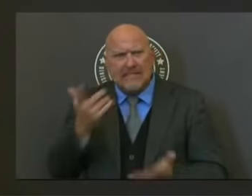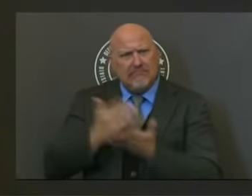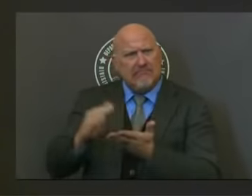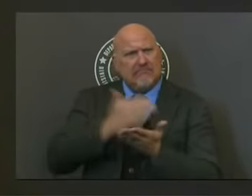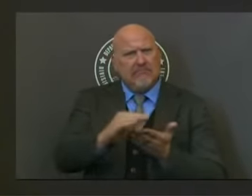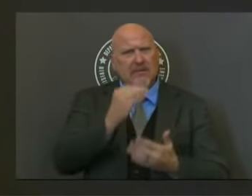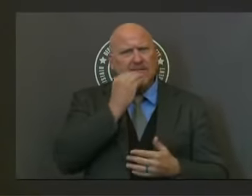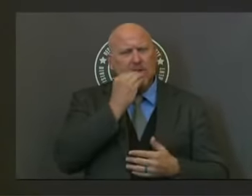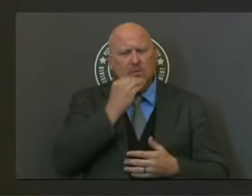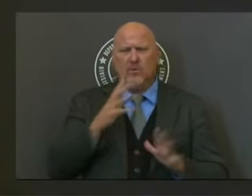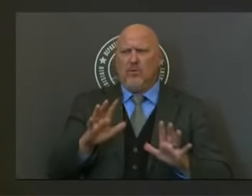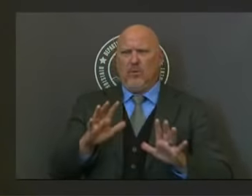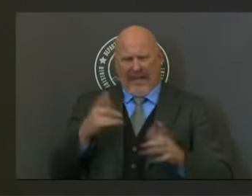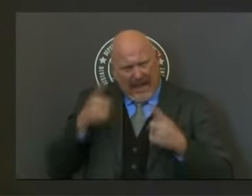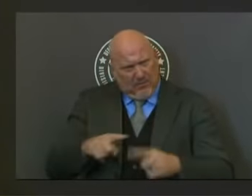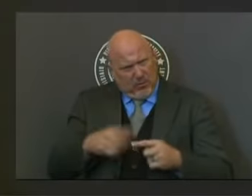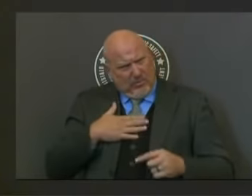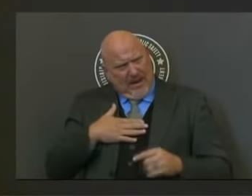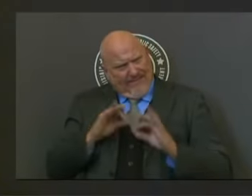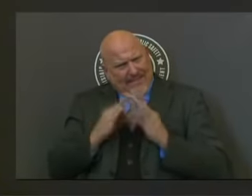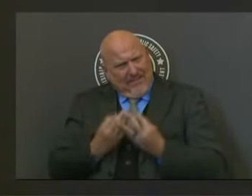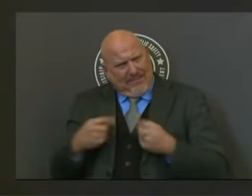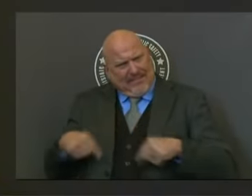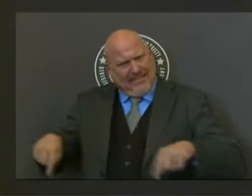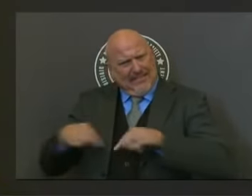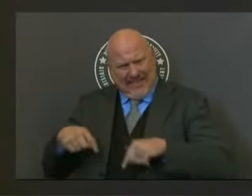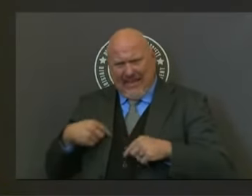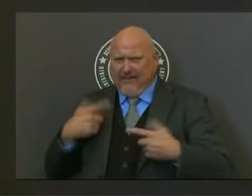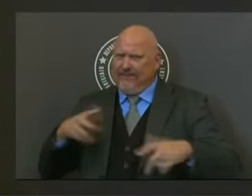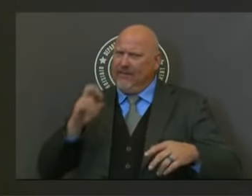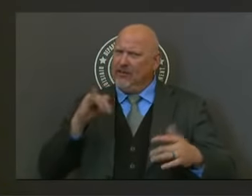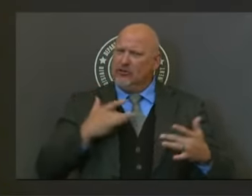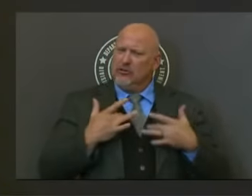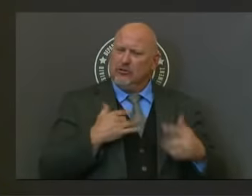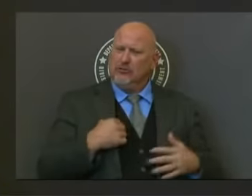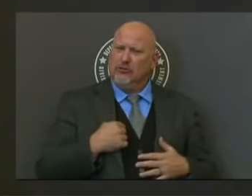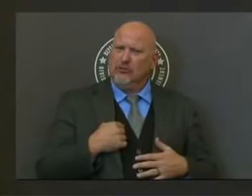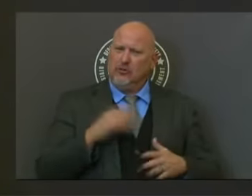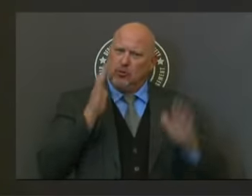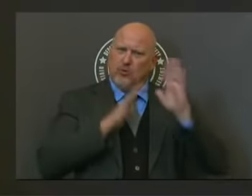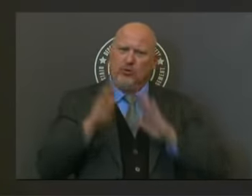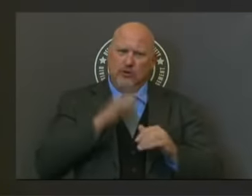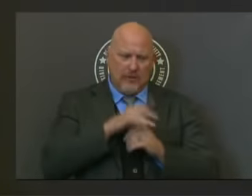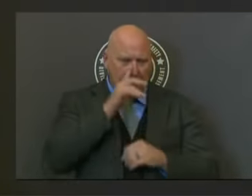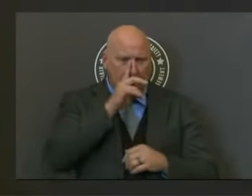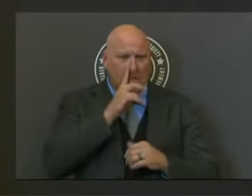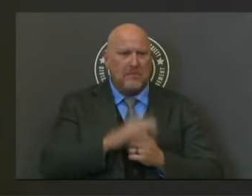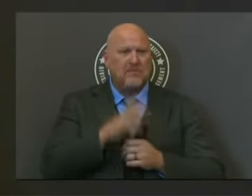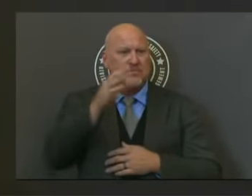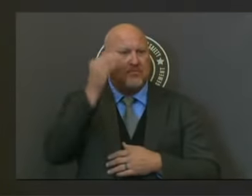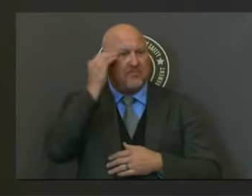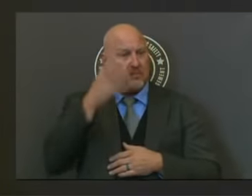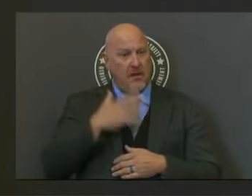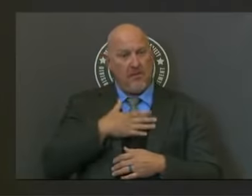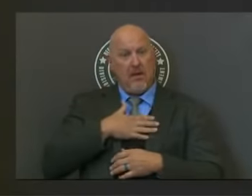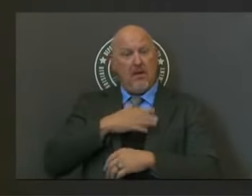as support group she thought of my aunt we have groups out there many of